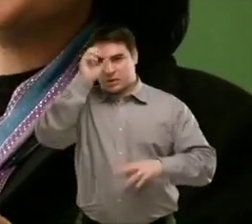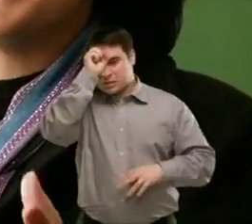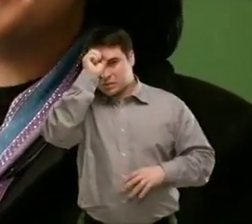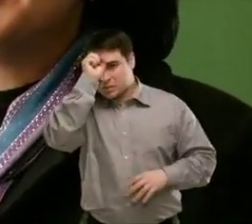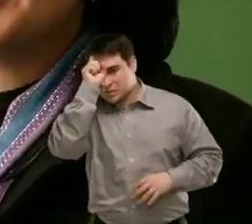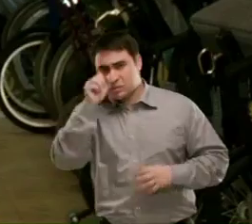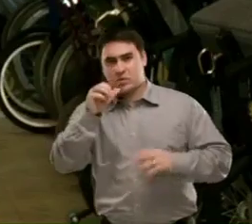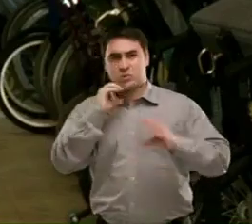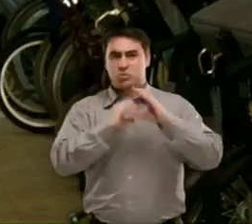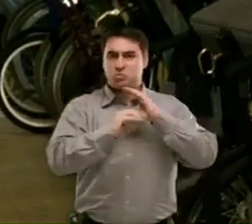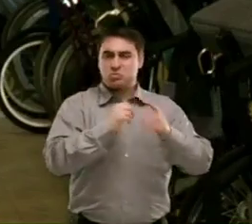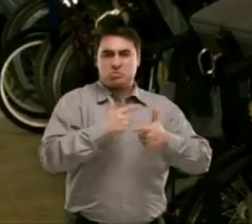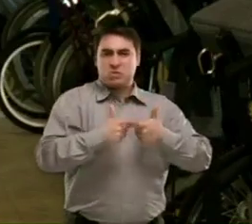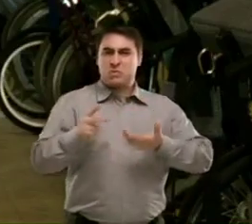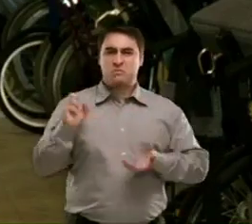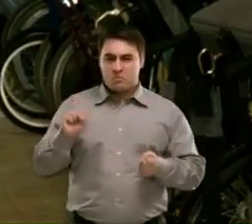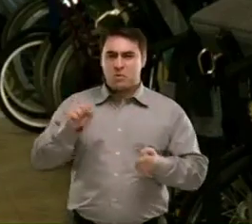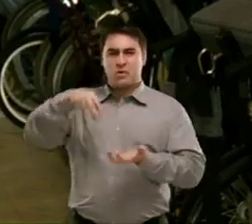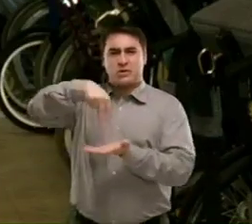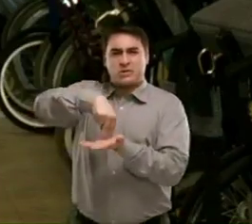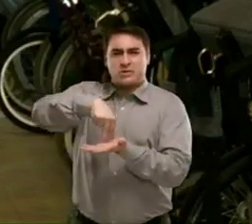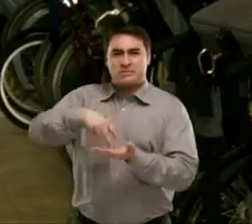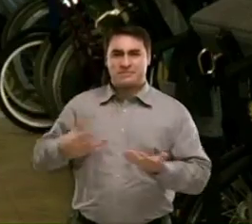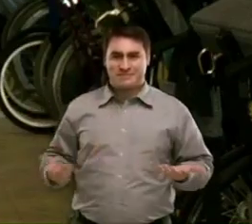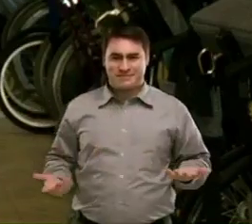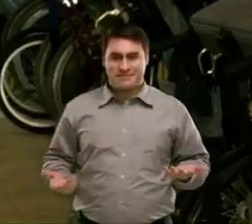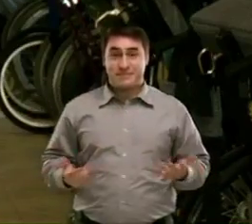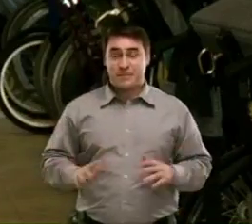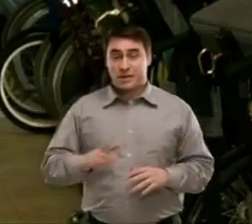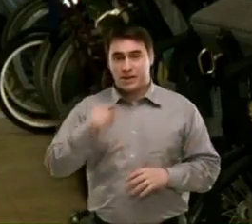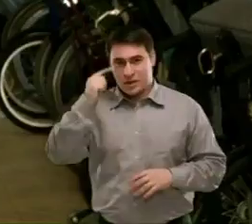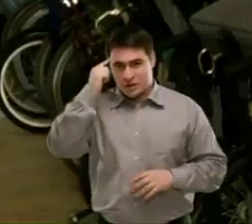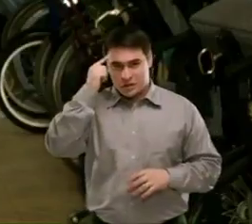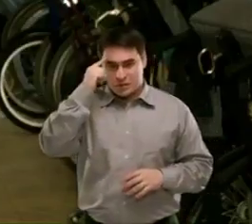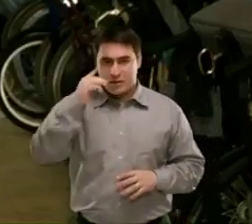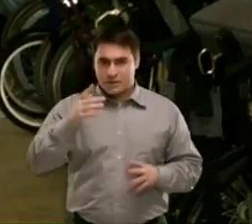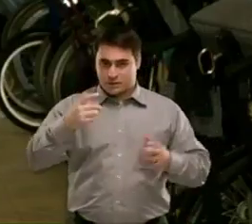I think it is important to learn about Down syndrome,